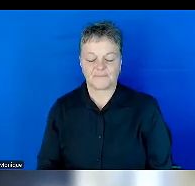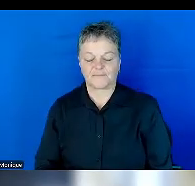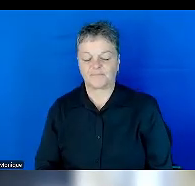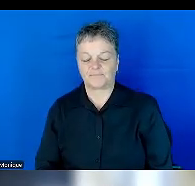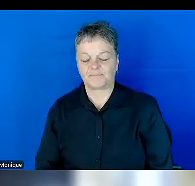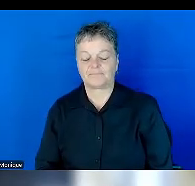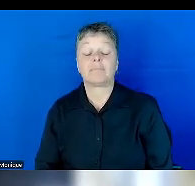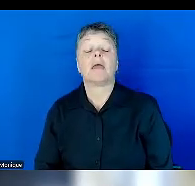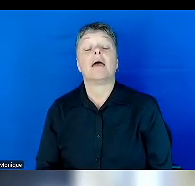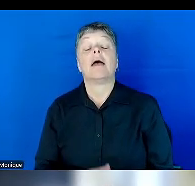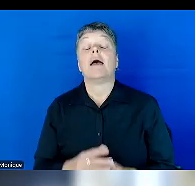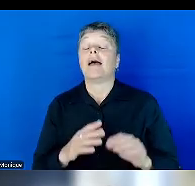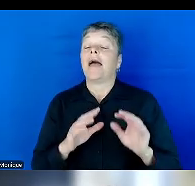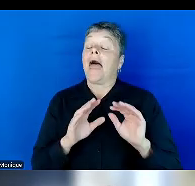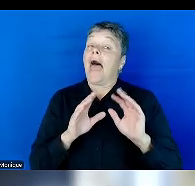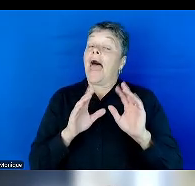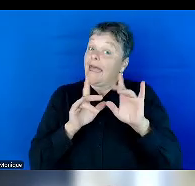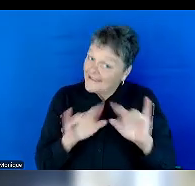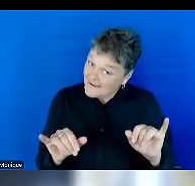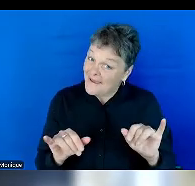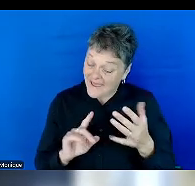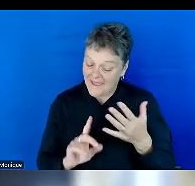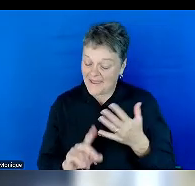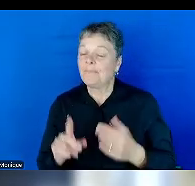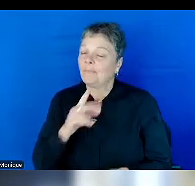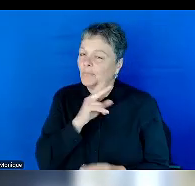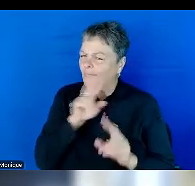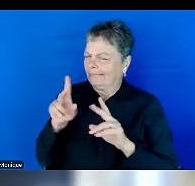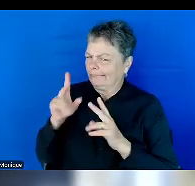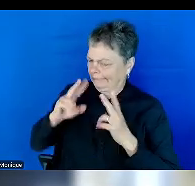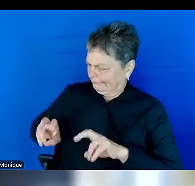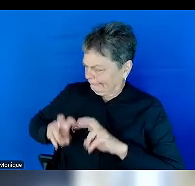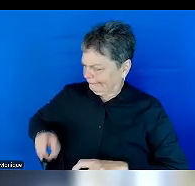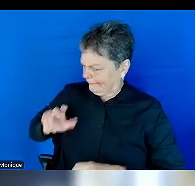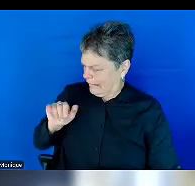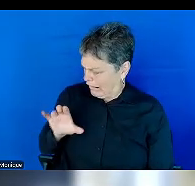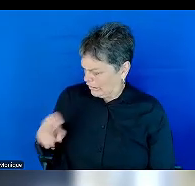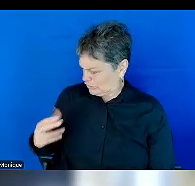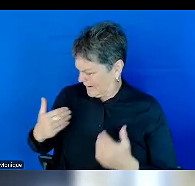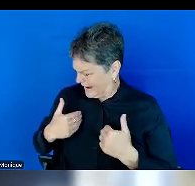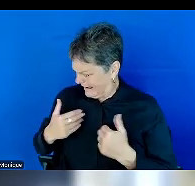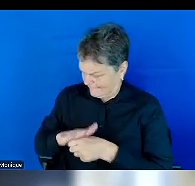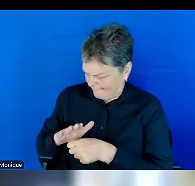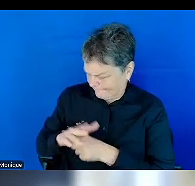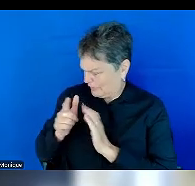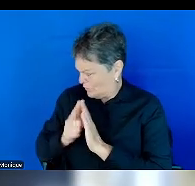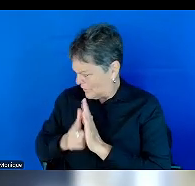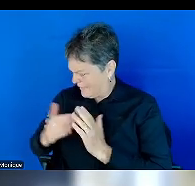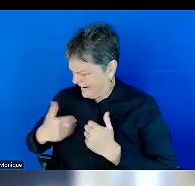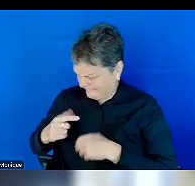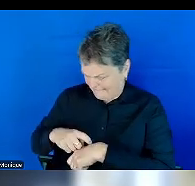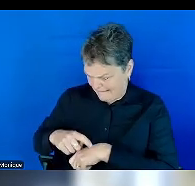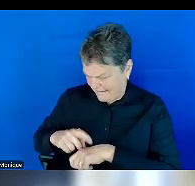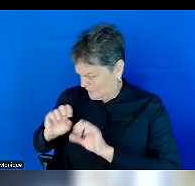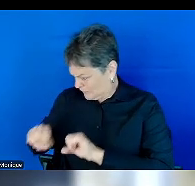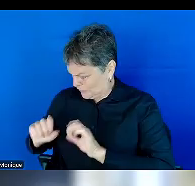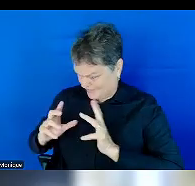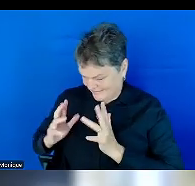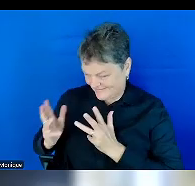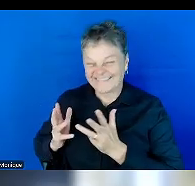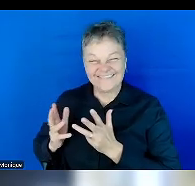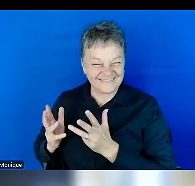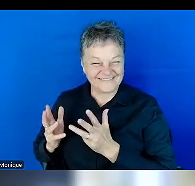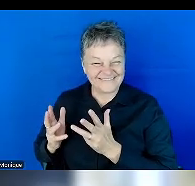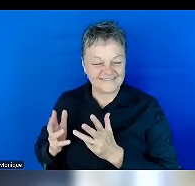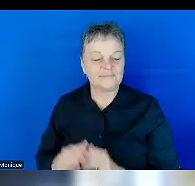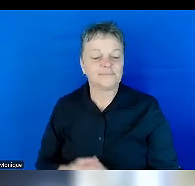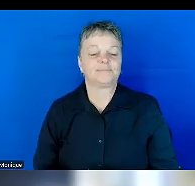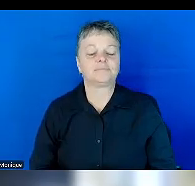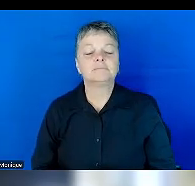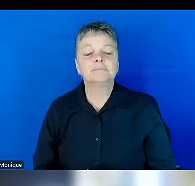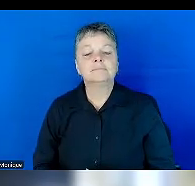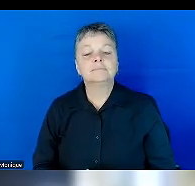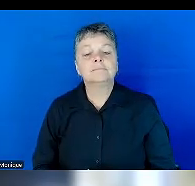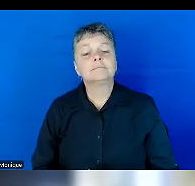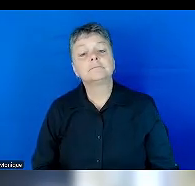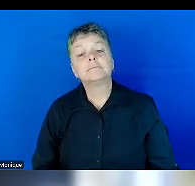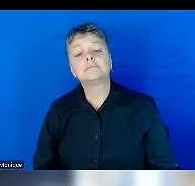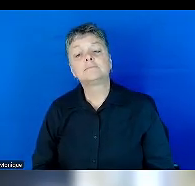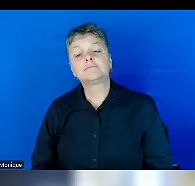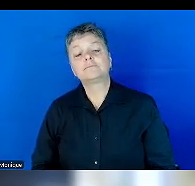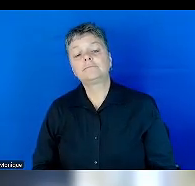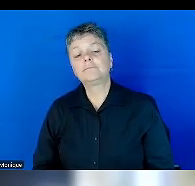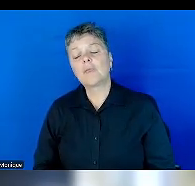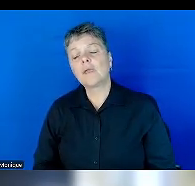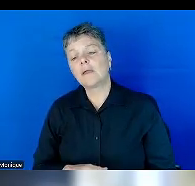uh to take on uh another case. Um and then finally we also look at um a particular additional